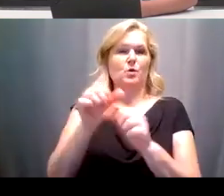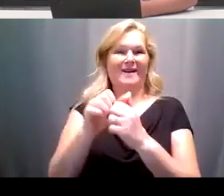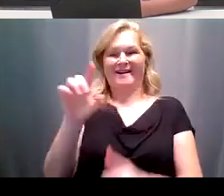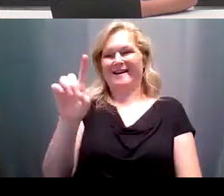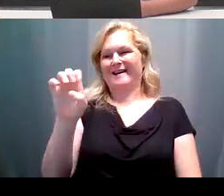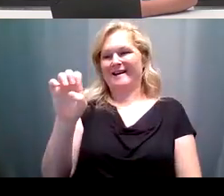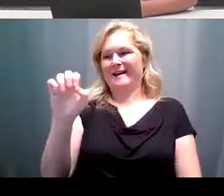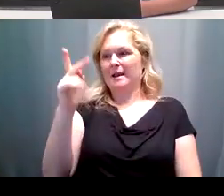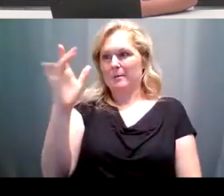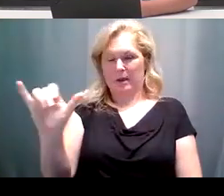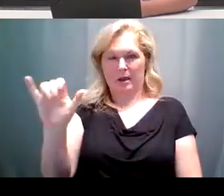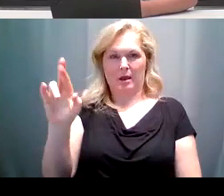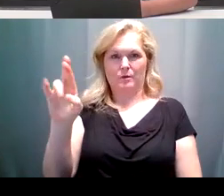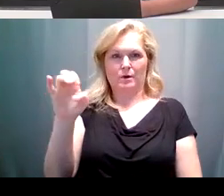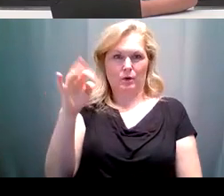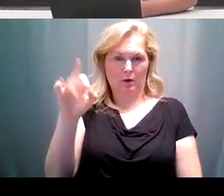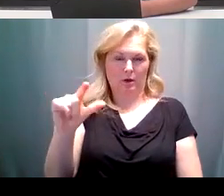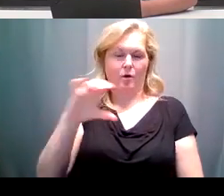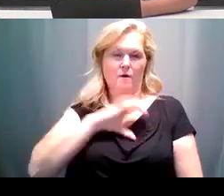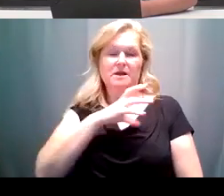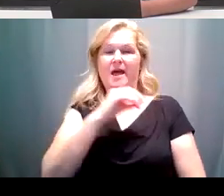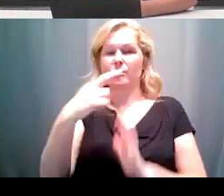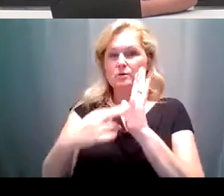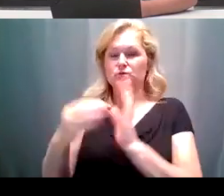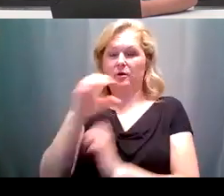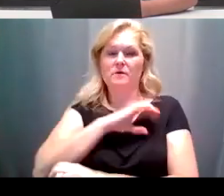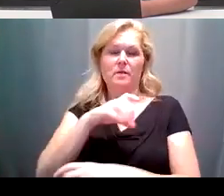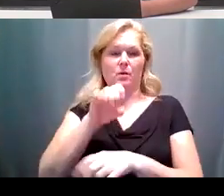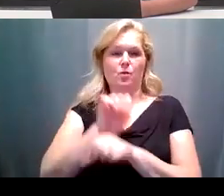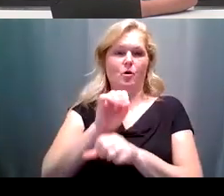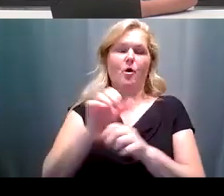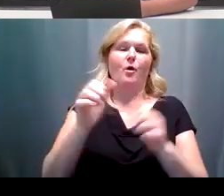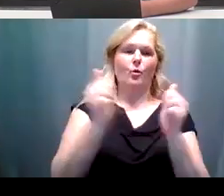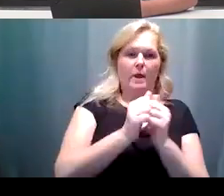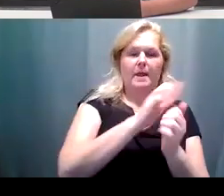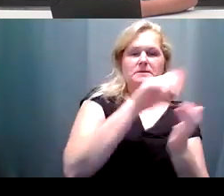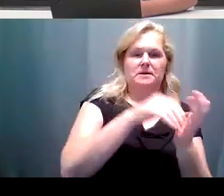poll clerk and registration officer and works closely with central poll supervisor